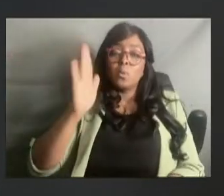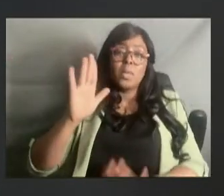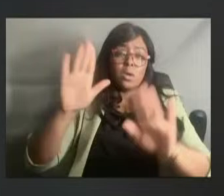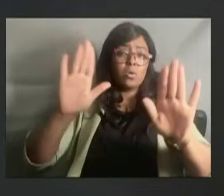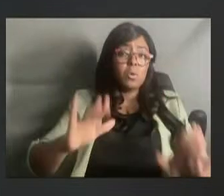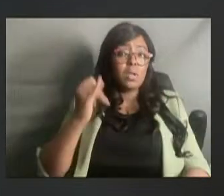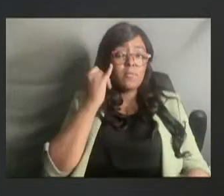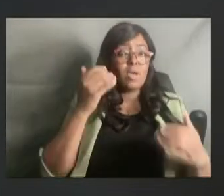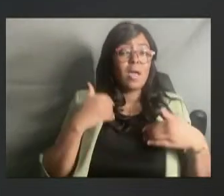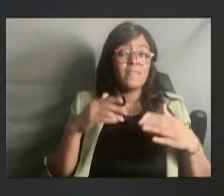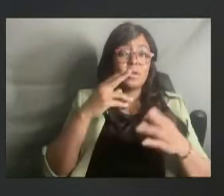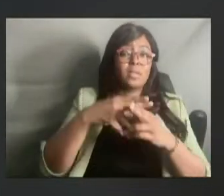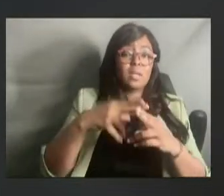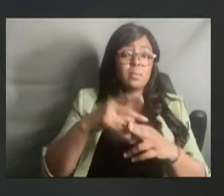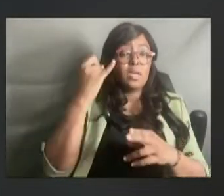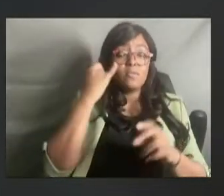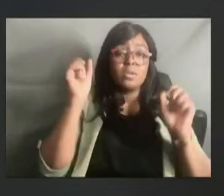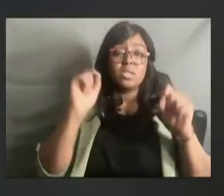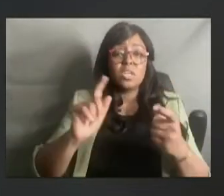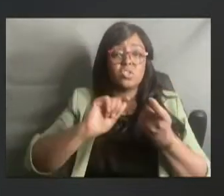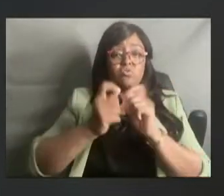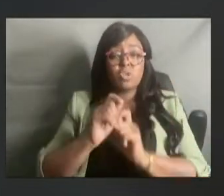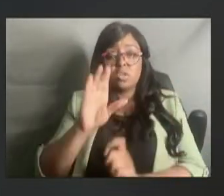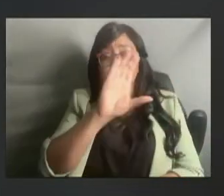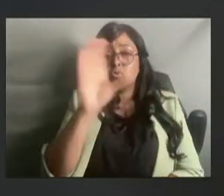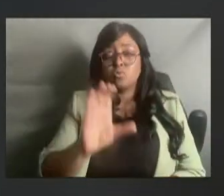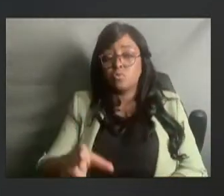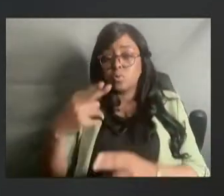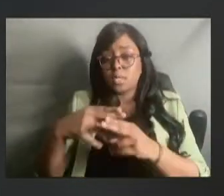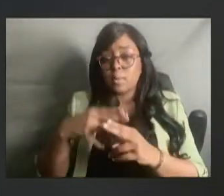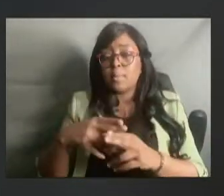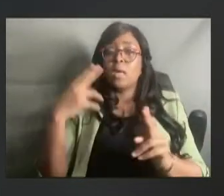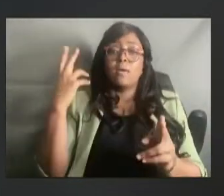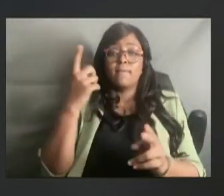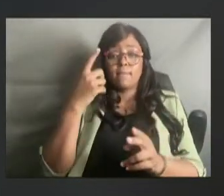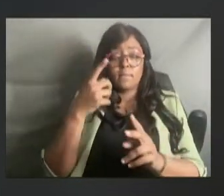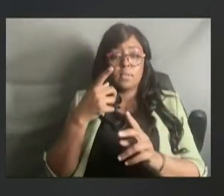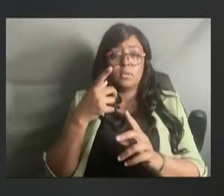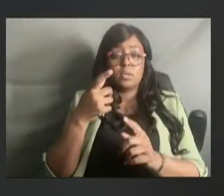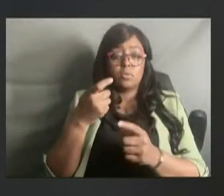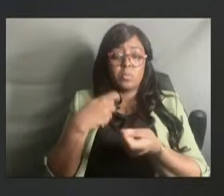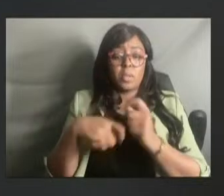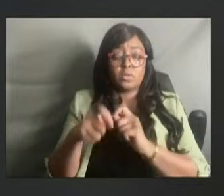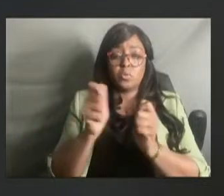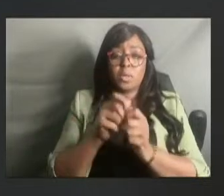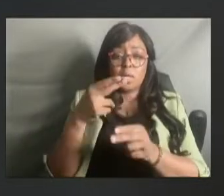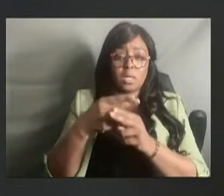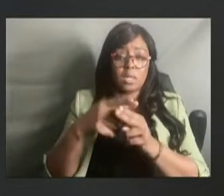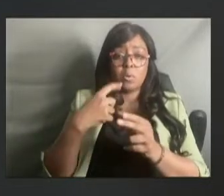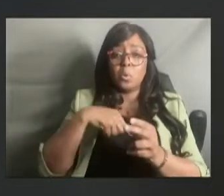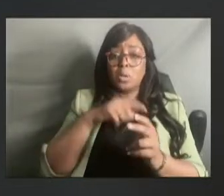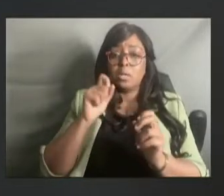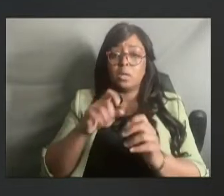will go to you in order. It would be great if we had your name. So if you're able to